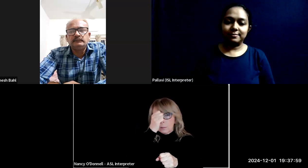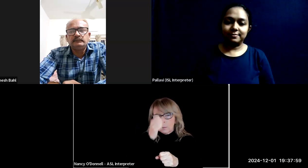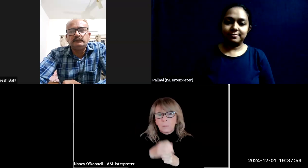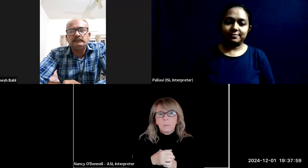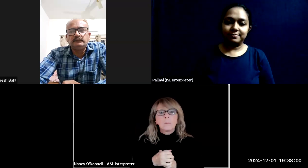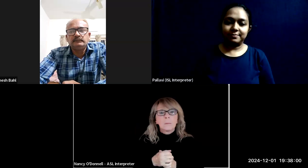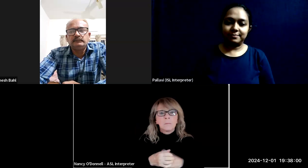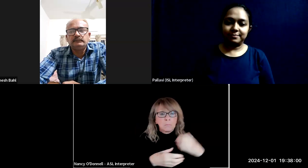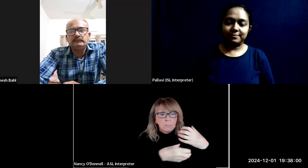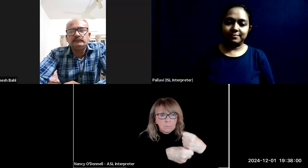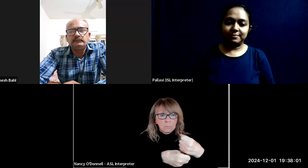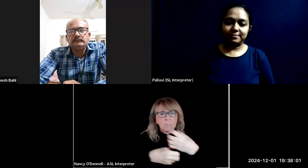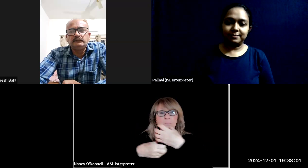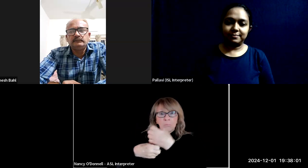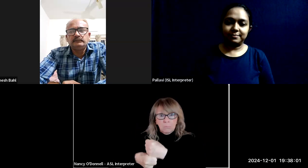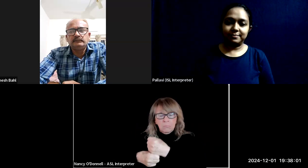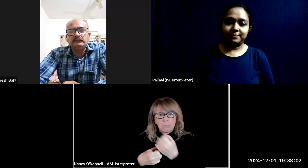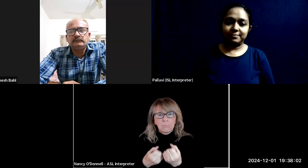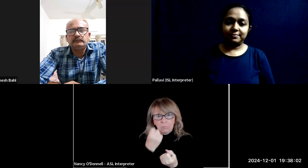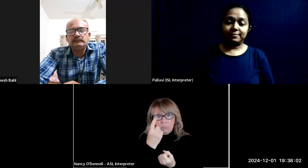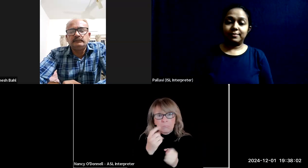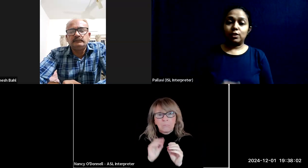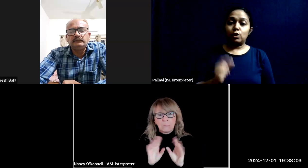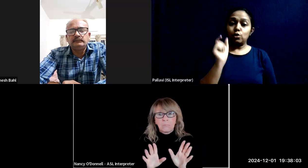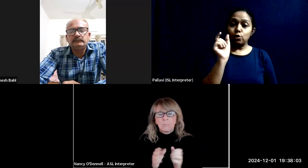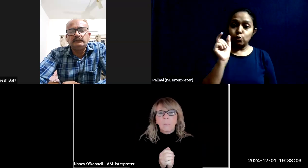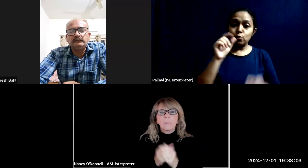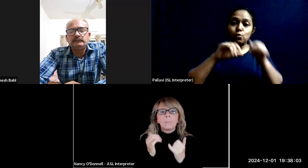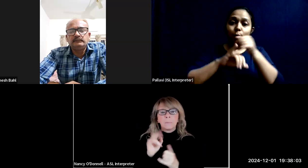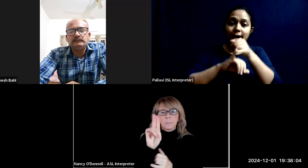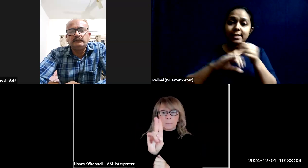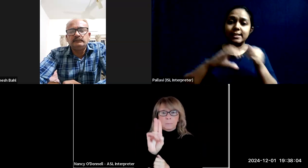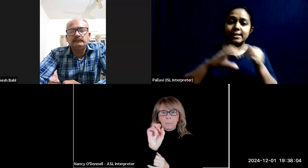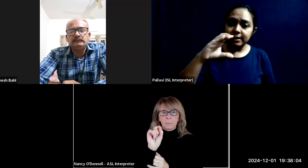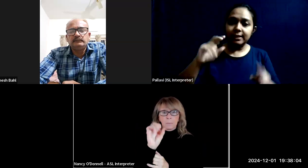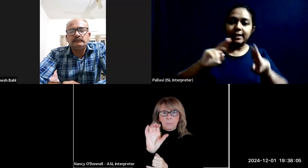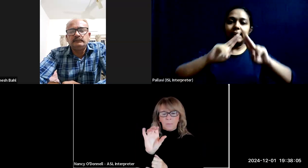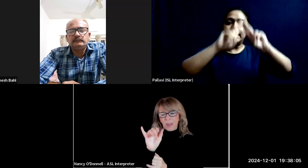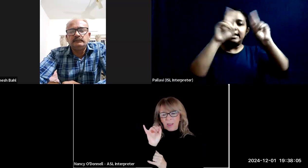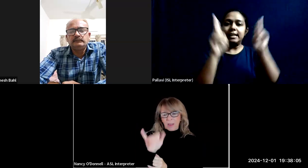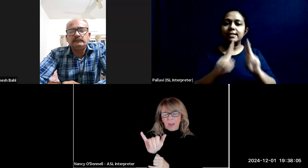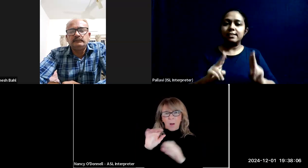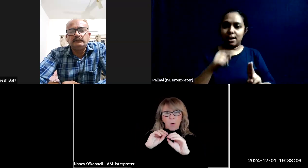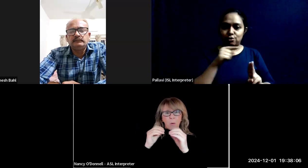All right. Now, USC is an international organization devoted to